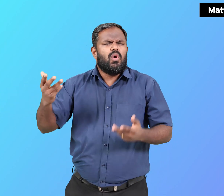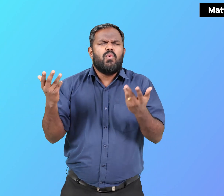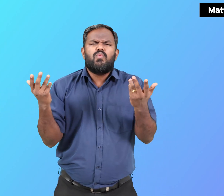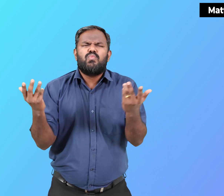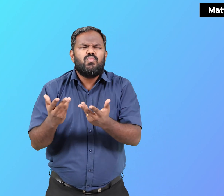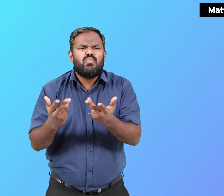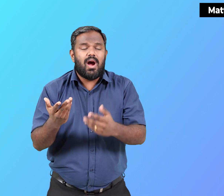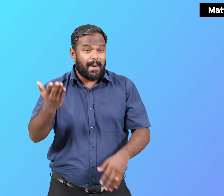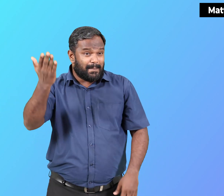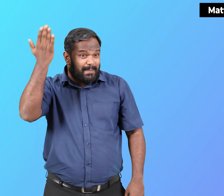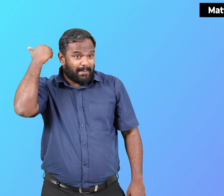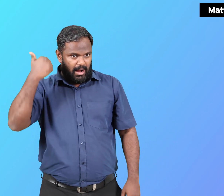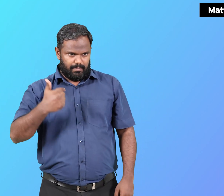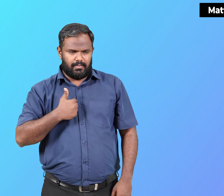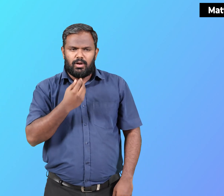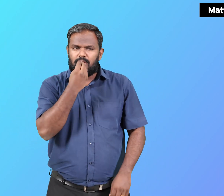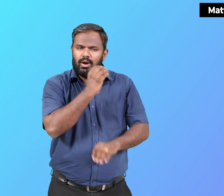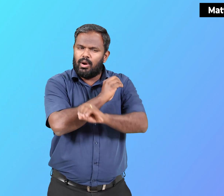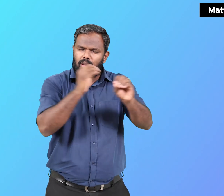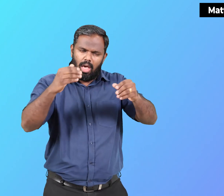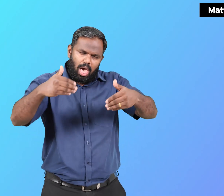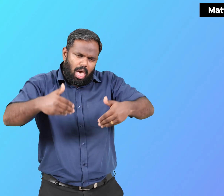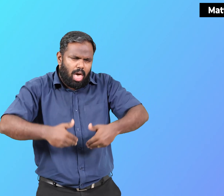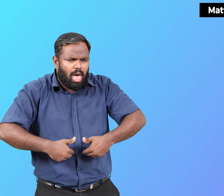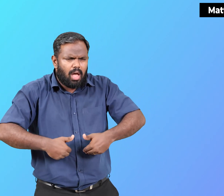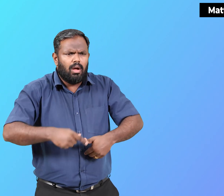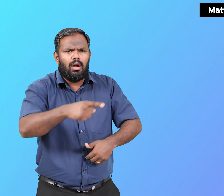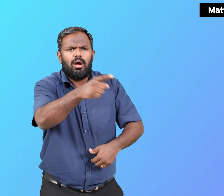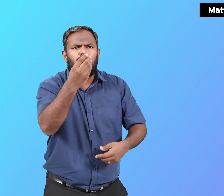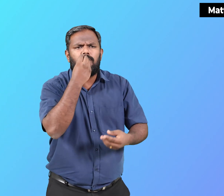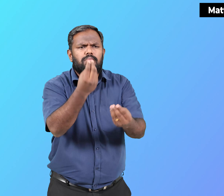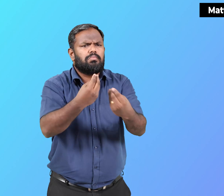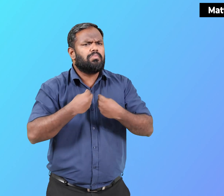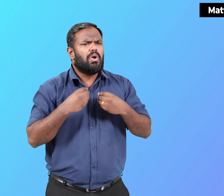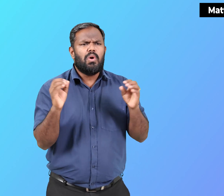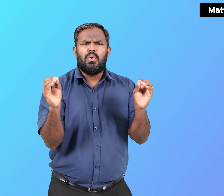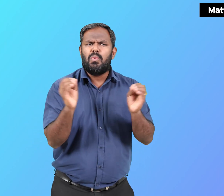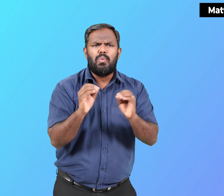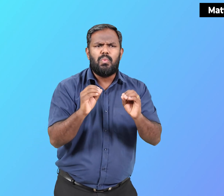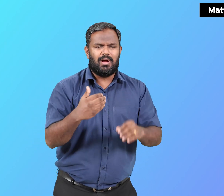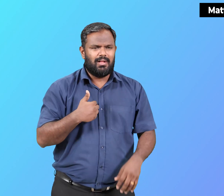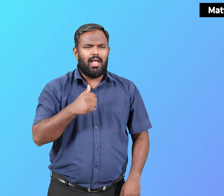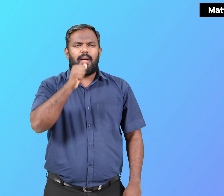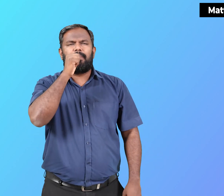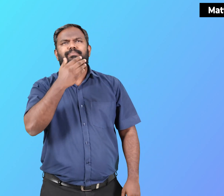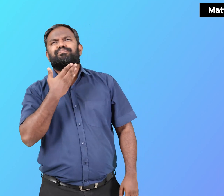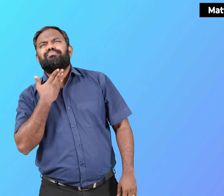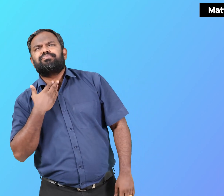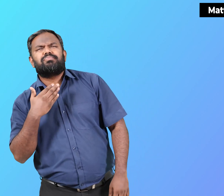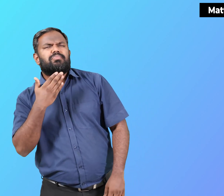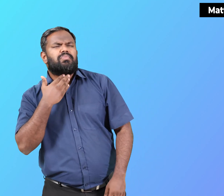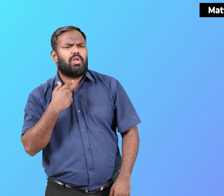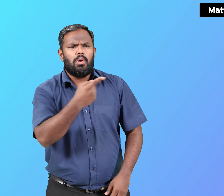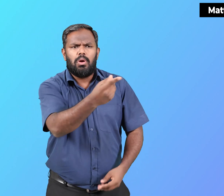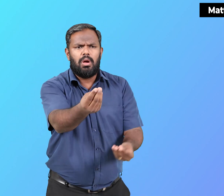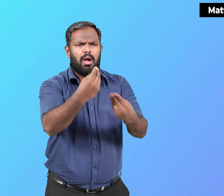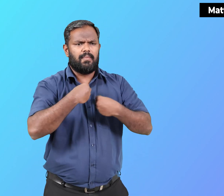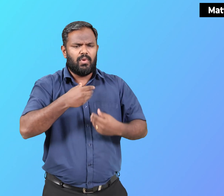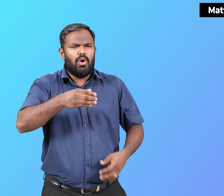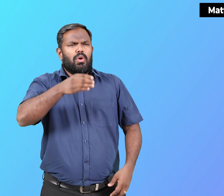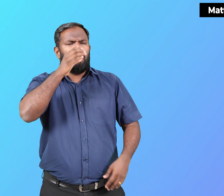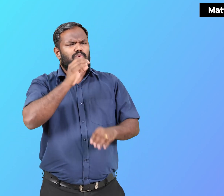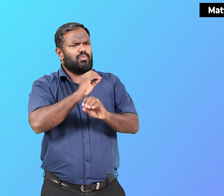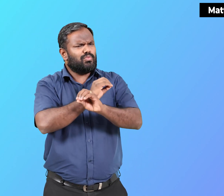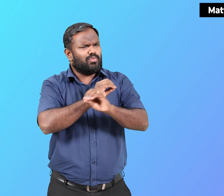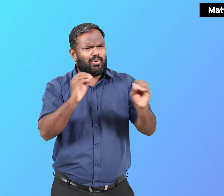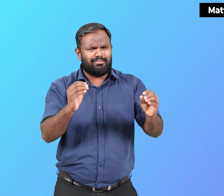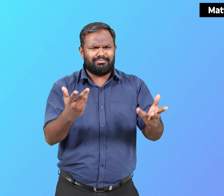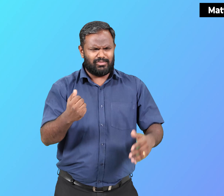You must go away because when I was hungry, you gave me nothing to eat. When I was thirsty, you gave me nothing to drink.